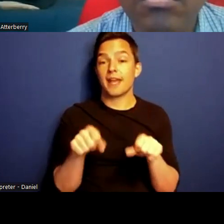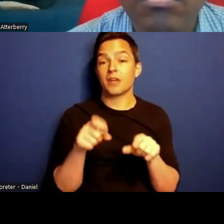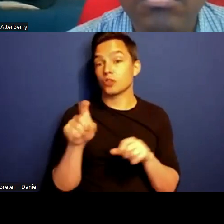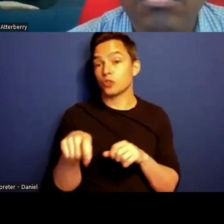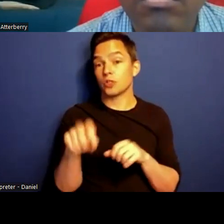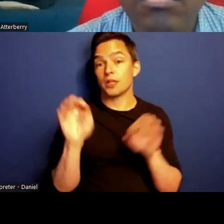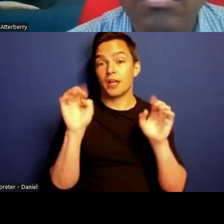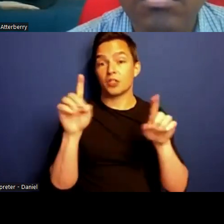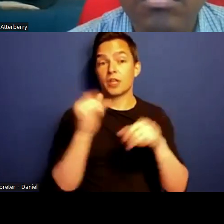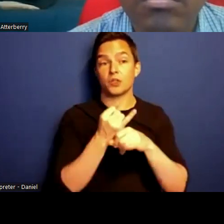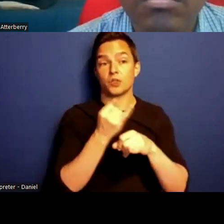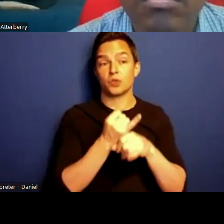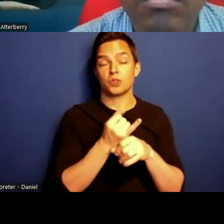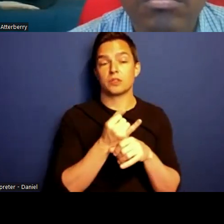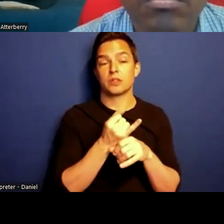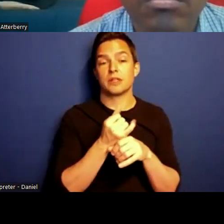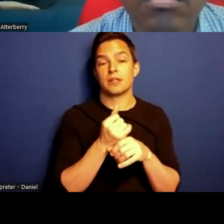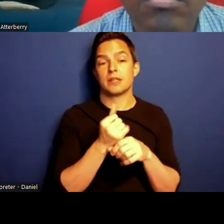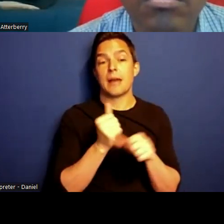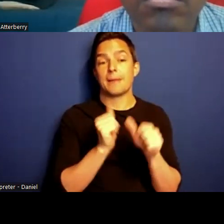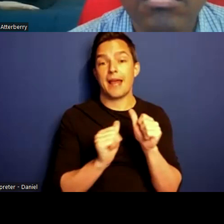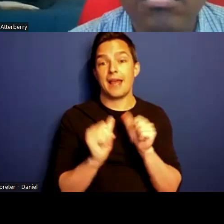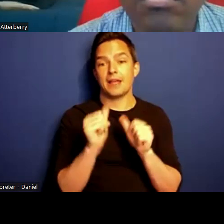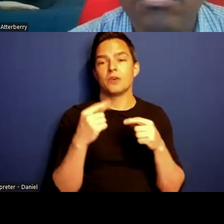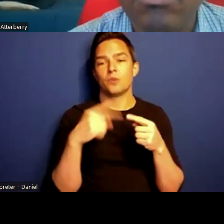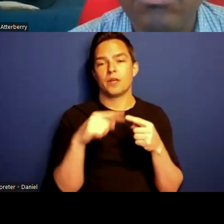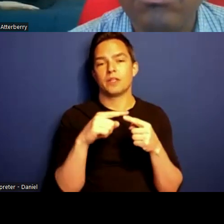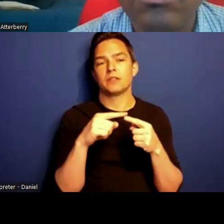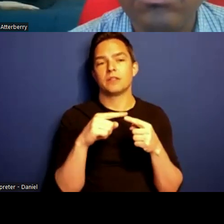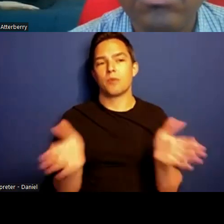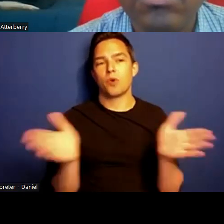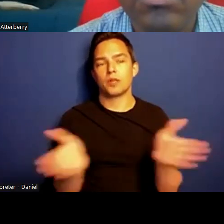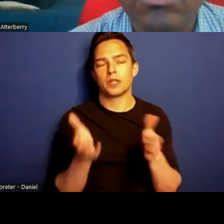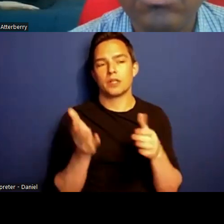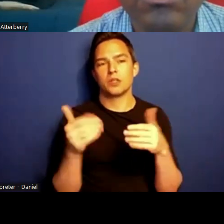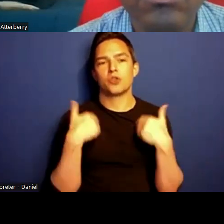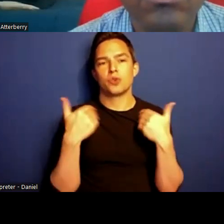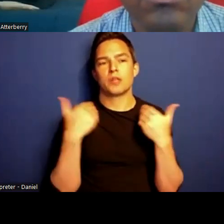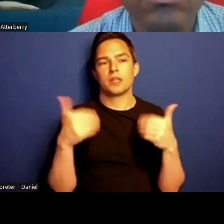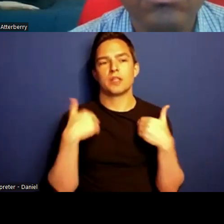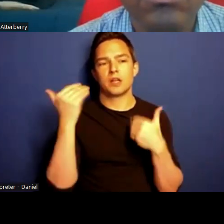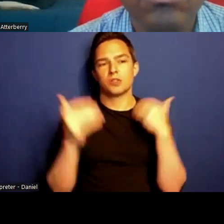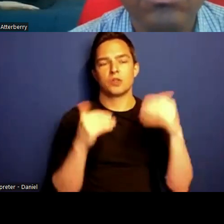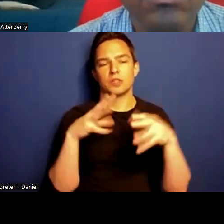institutions play in promoting youth and young adults' involvement in disability advocacy.